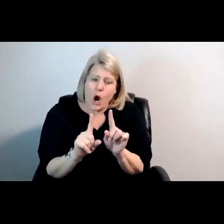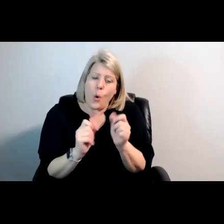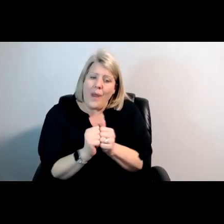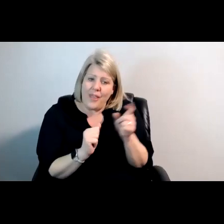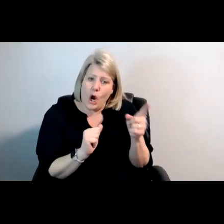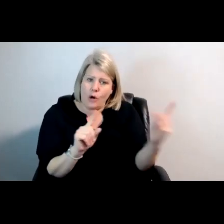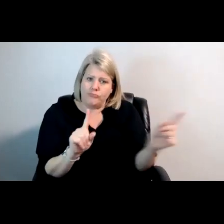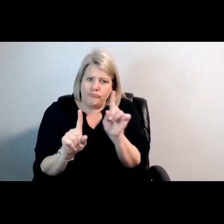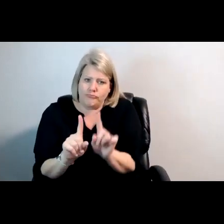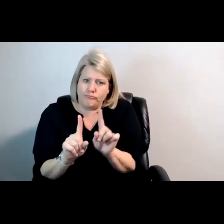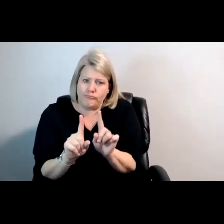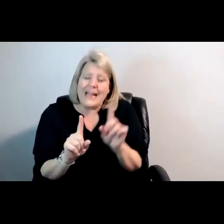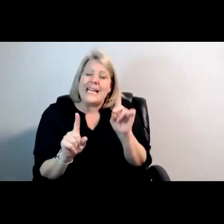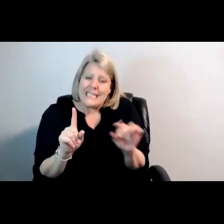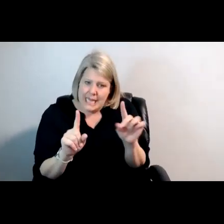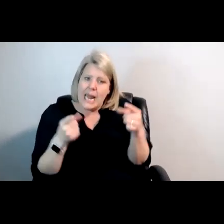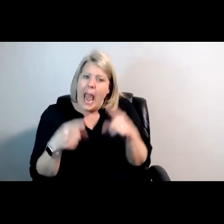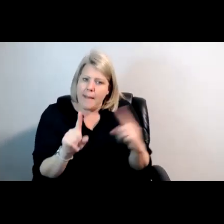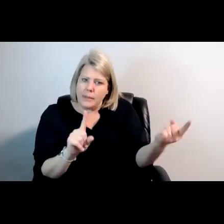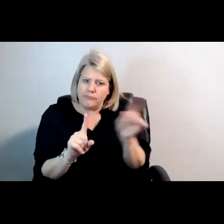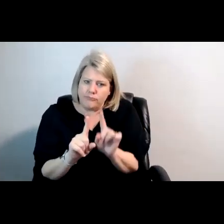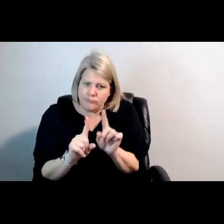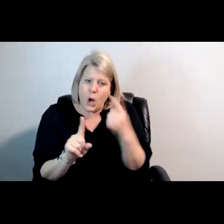And she was, and we explained to the attorney